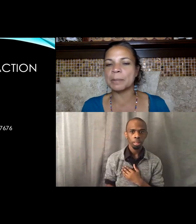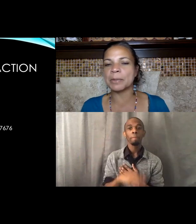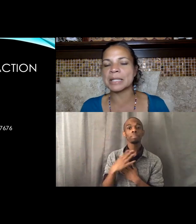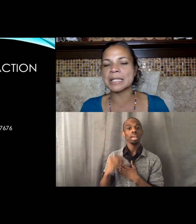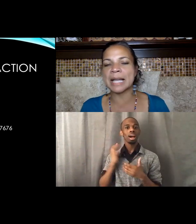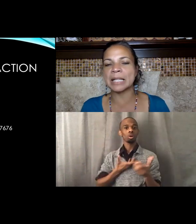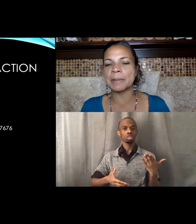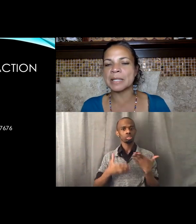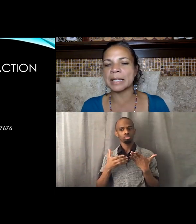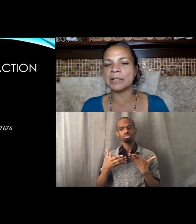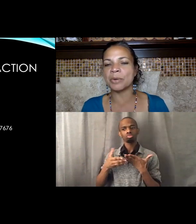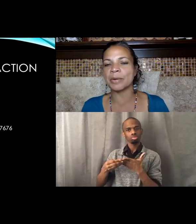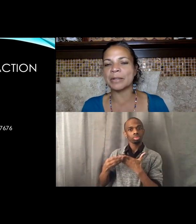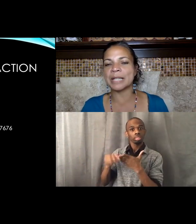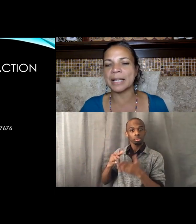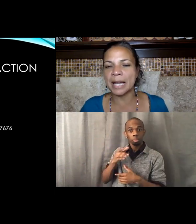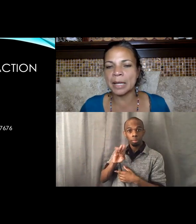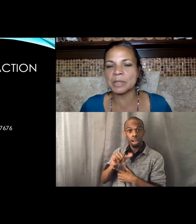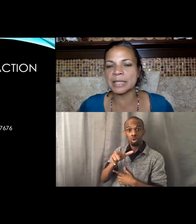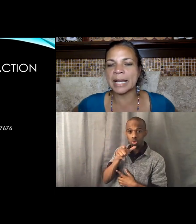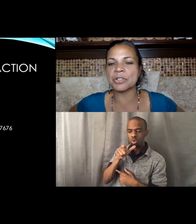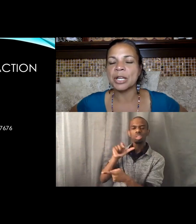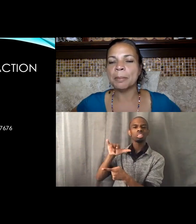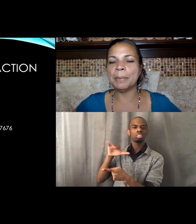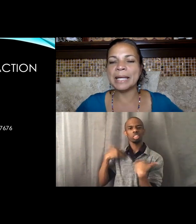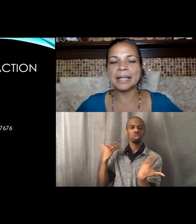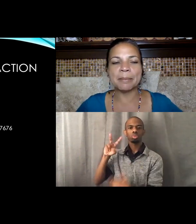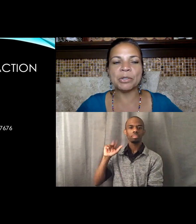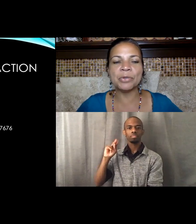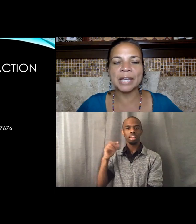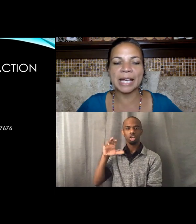People can sign up at tinyurl.com/BLMYouthCamp.